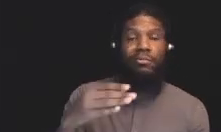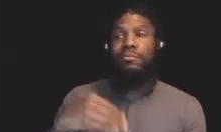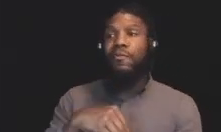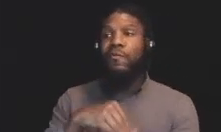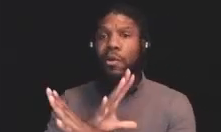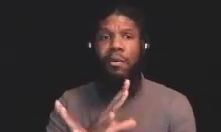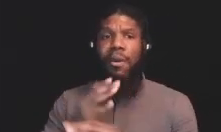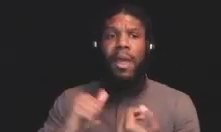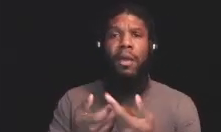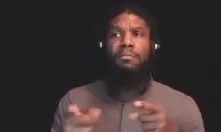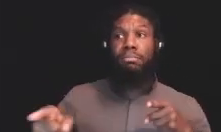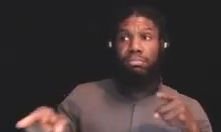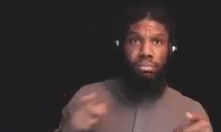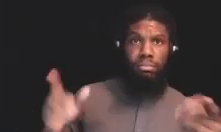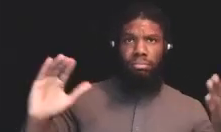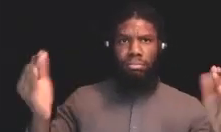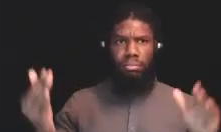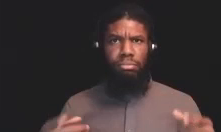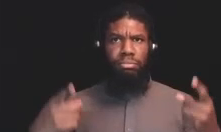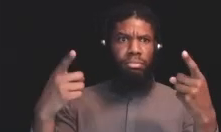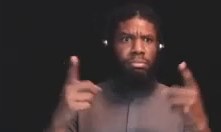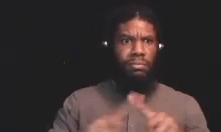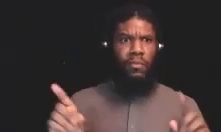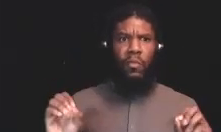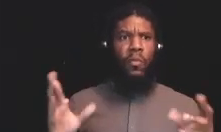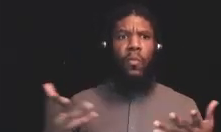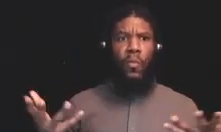in which the audience perceives the written visual and aural modes of communication?